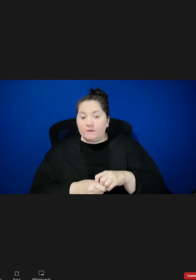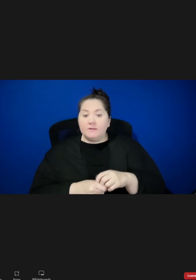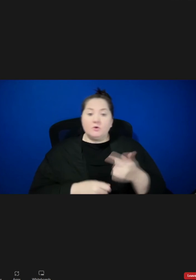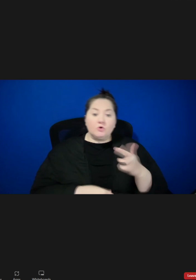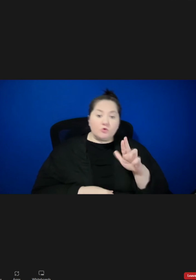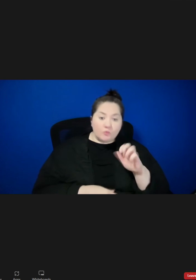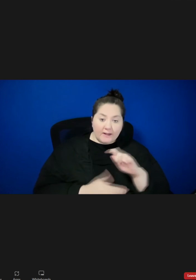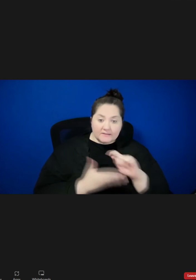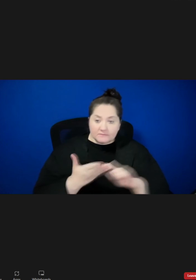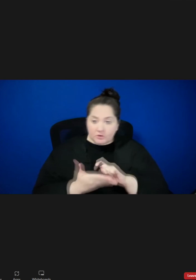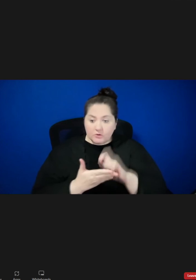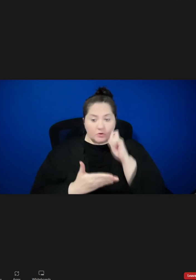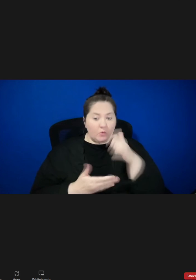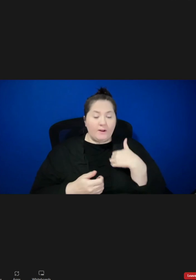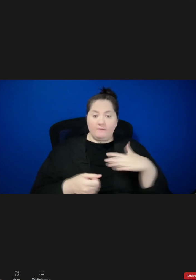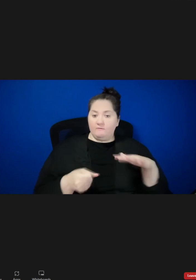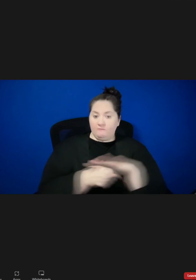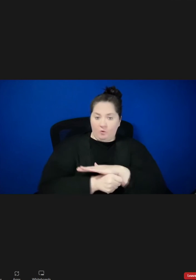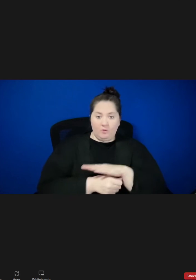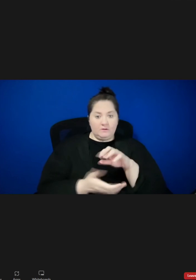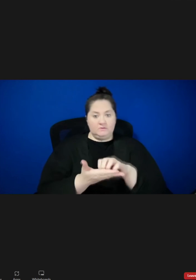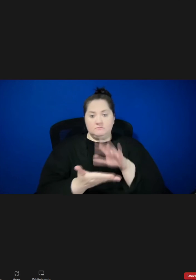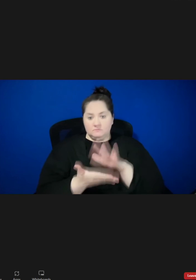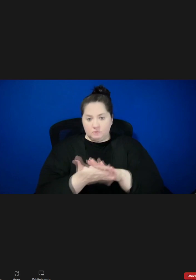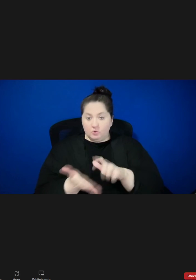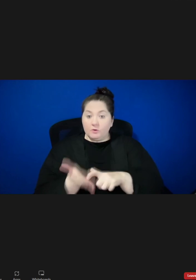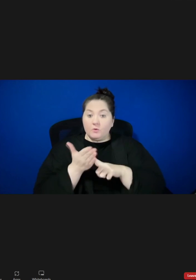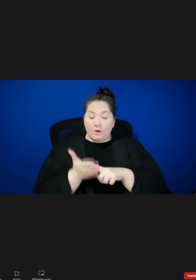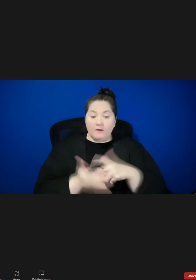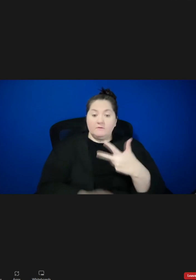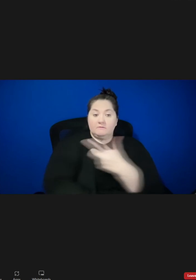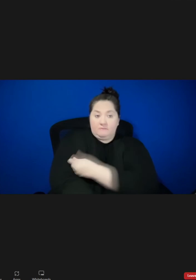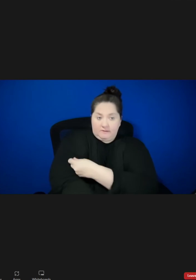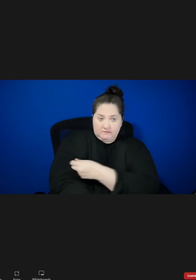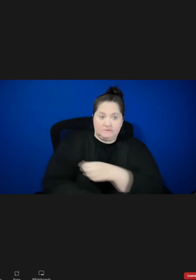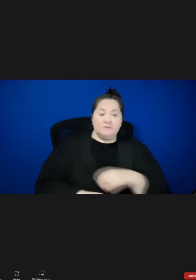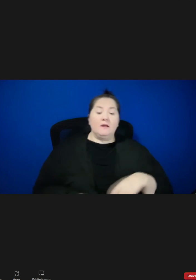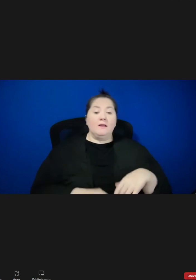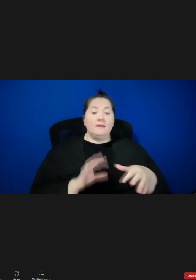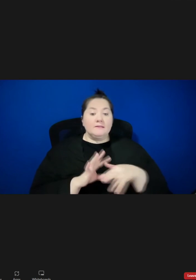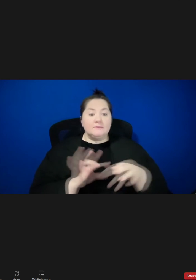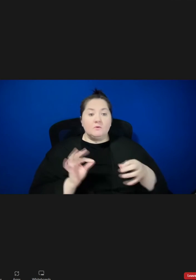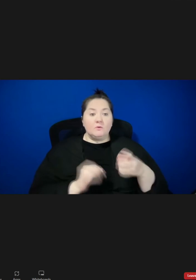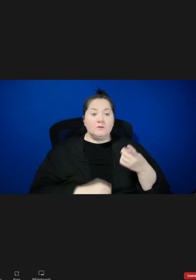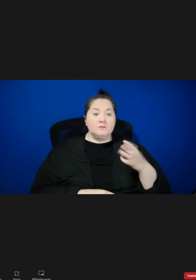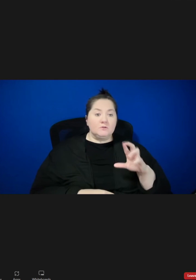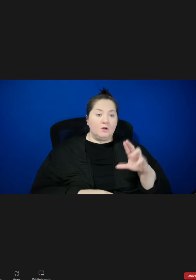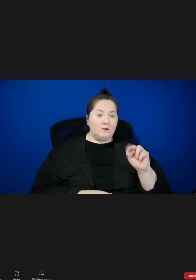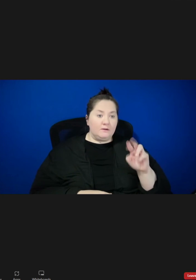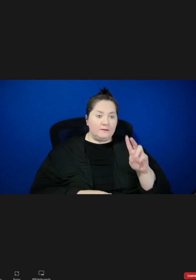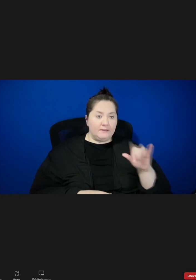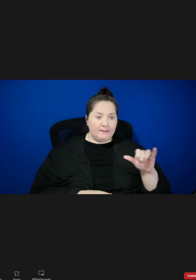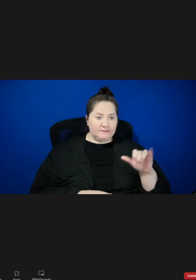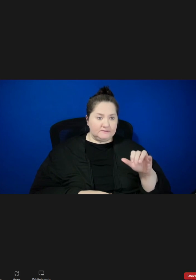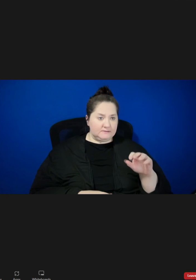documentation of required vaccinations. That statement was made by Dr. Nancy Messonnier.